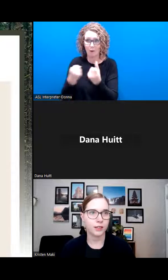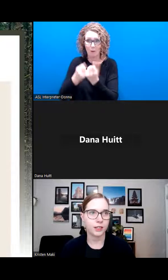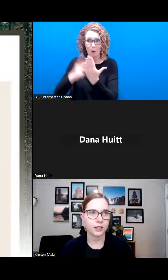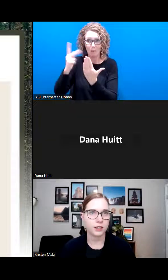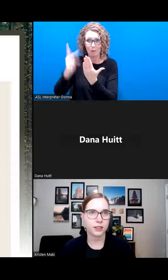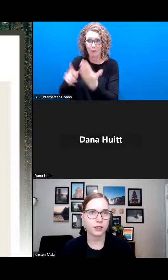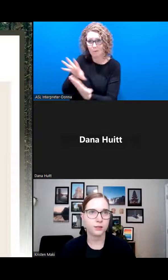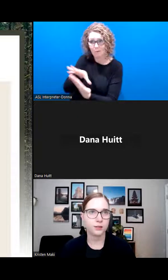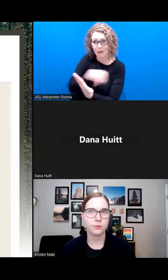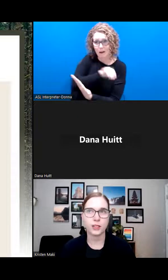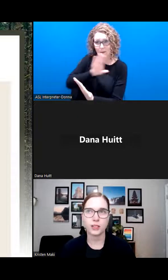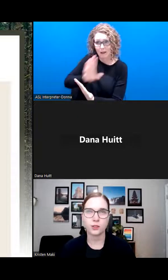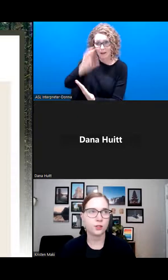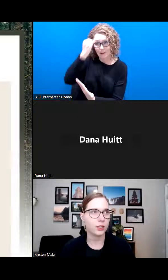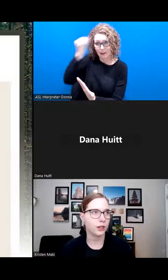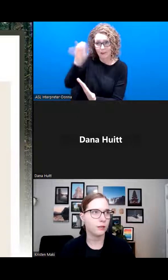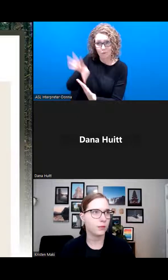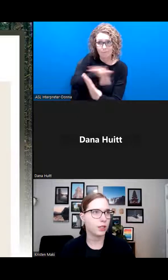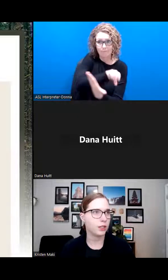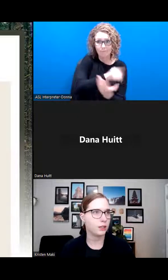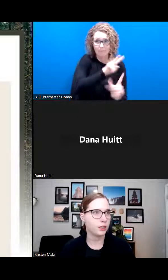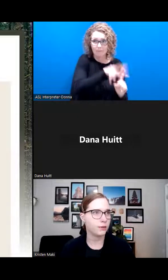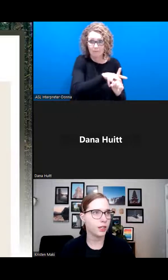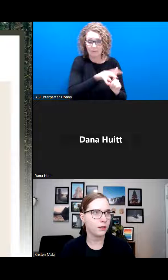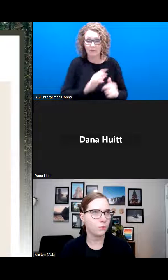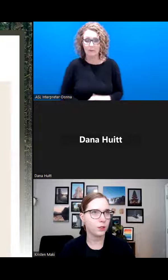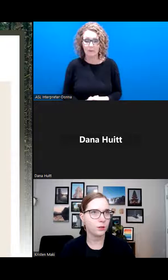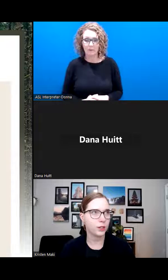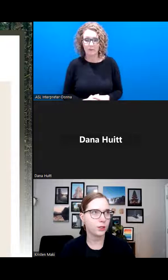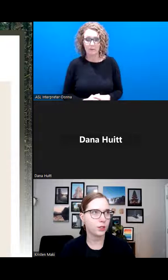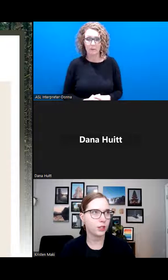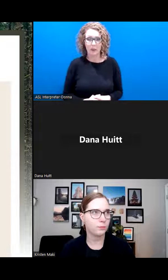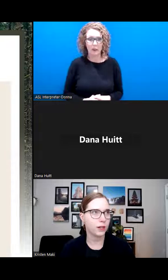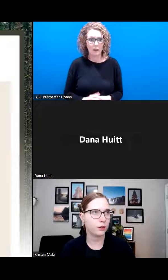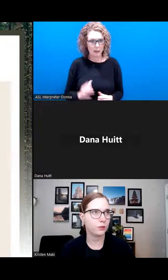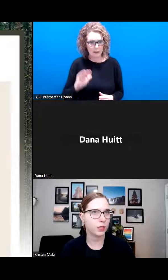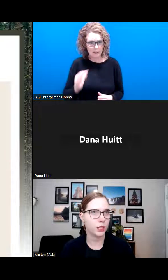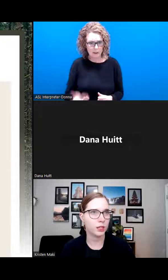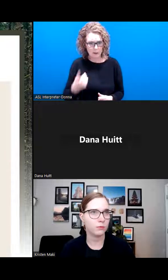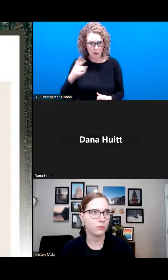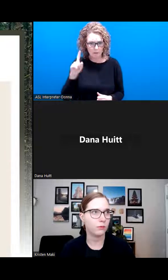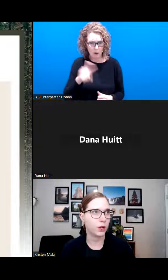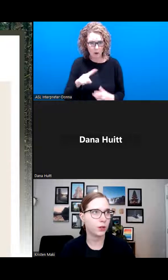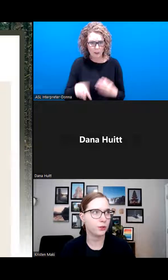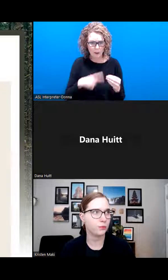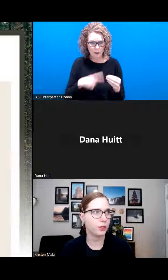And I am a caregiver from Washington state . I am an IP